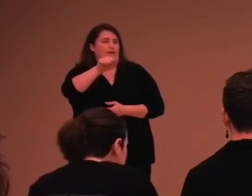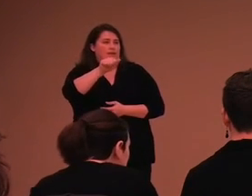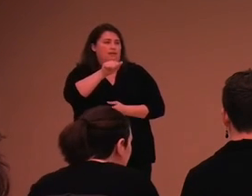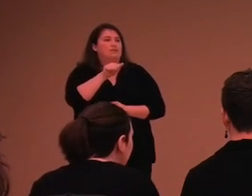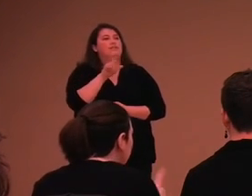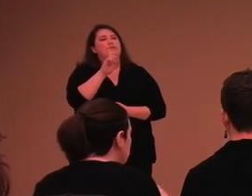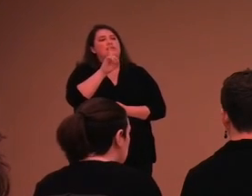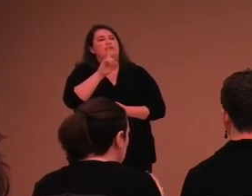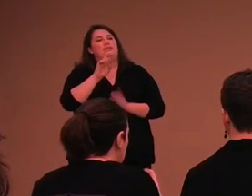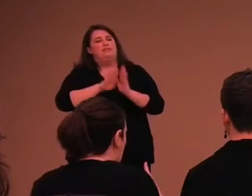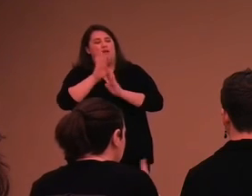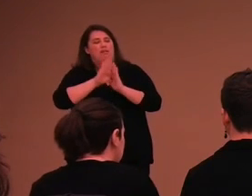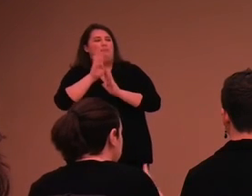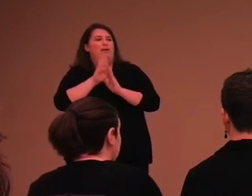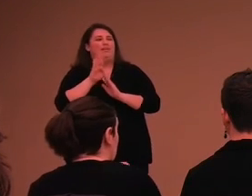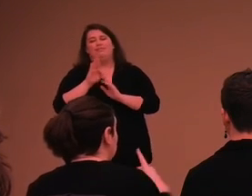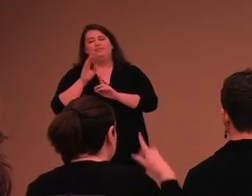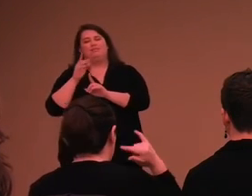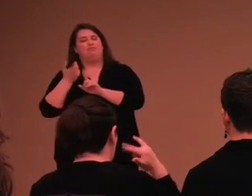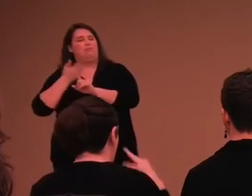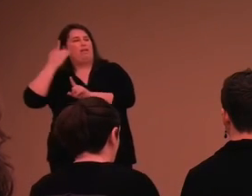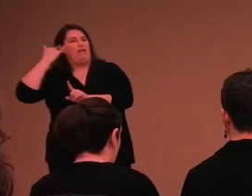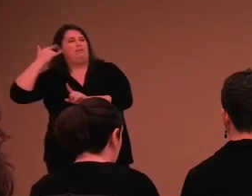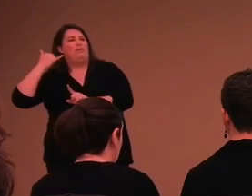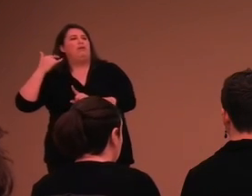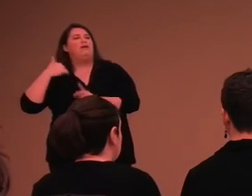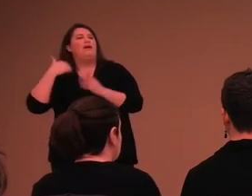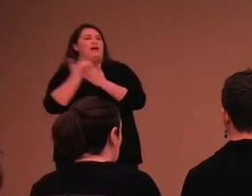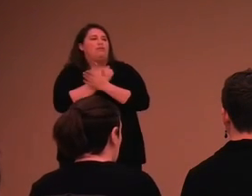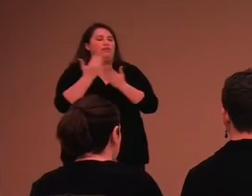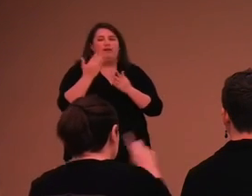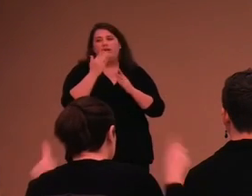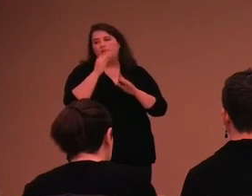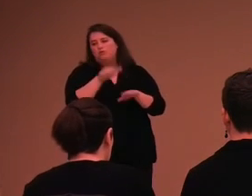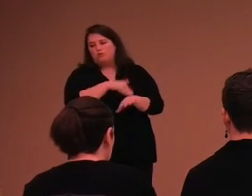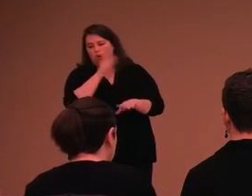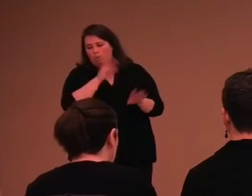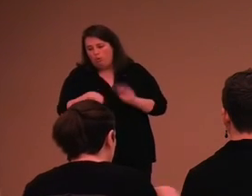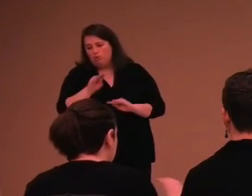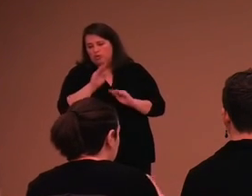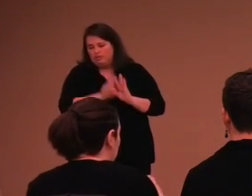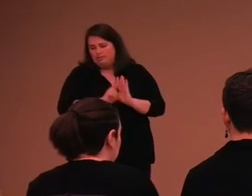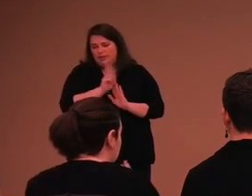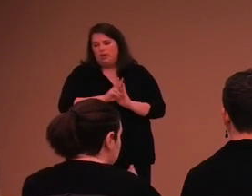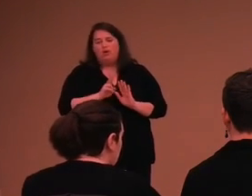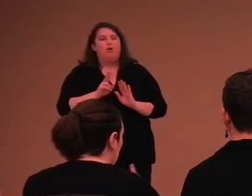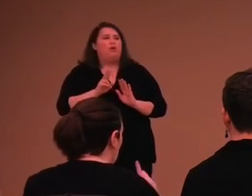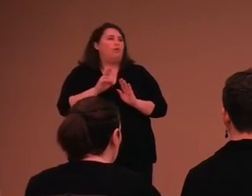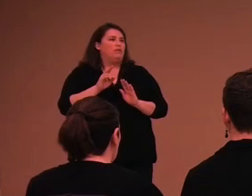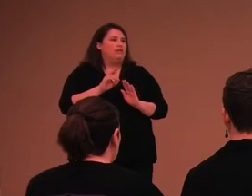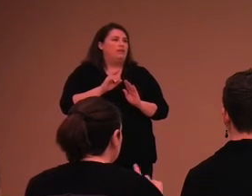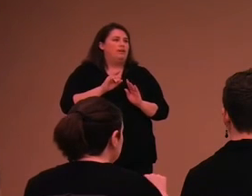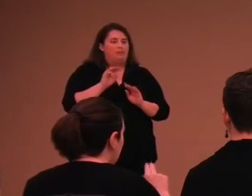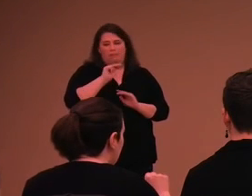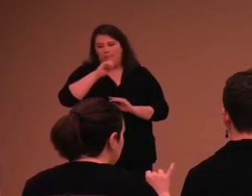so we reviewed everything that was created for the large screens full motion video all the animated maps all of the